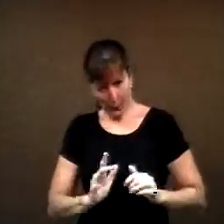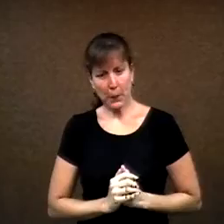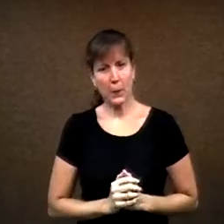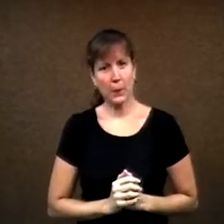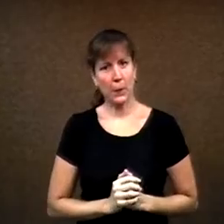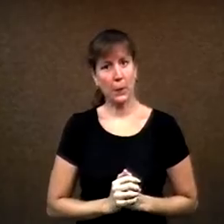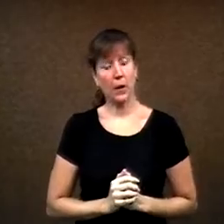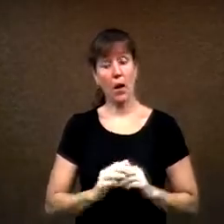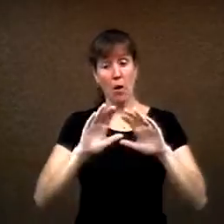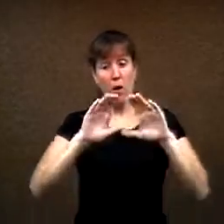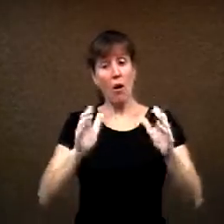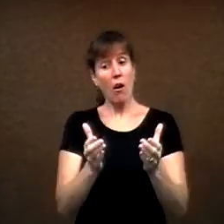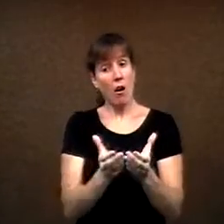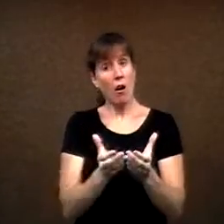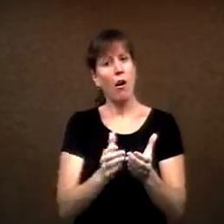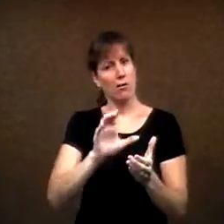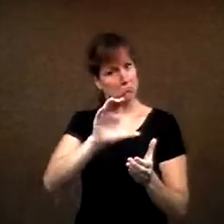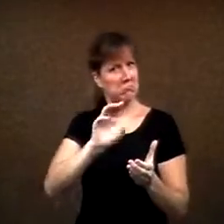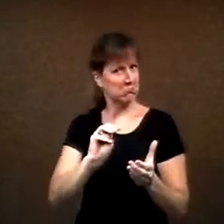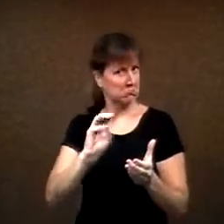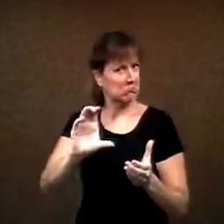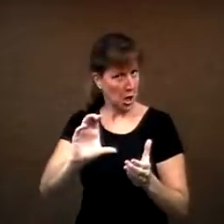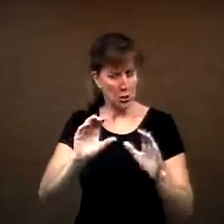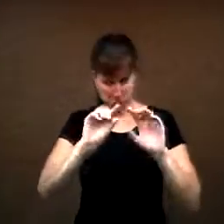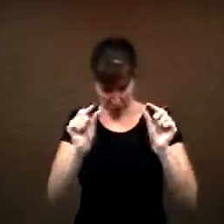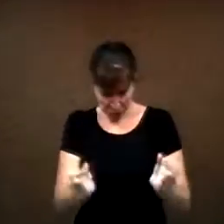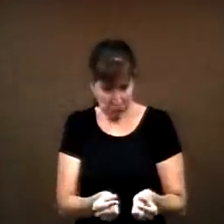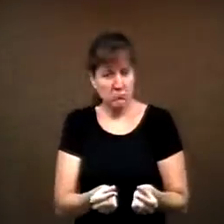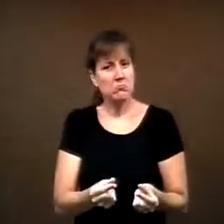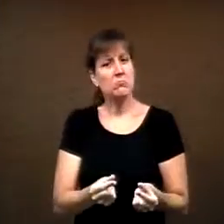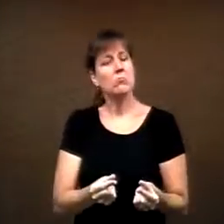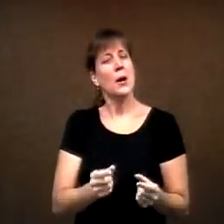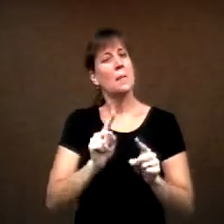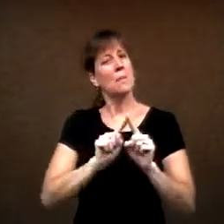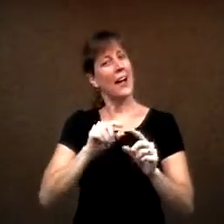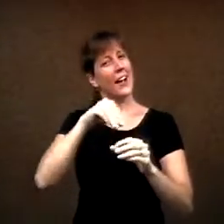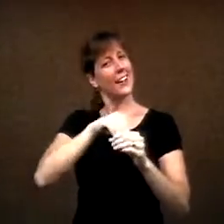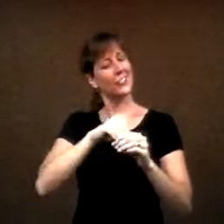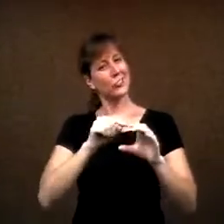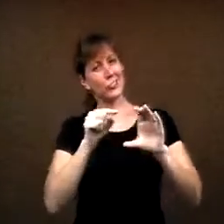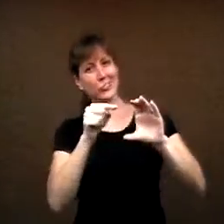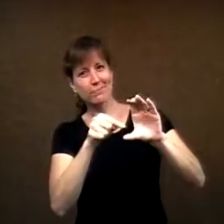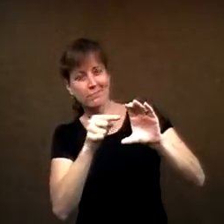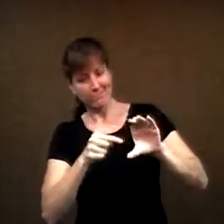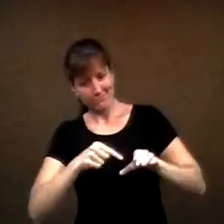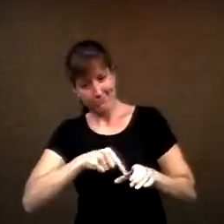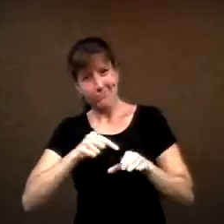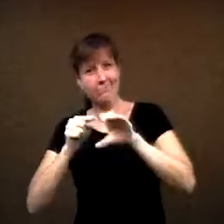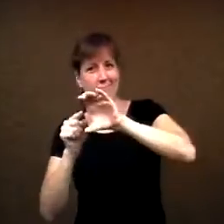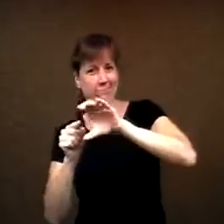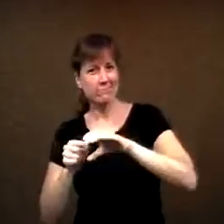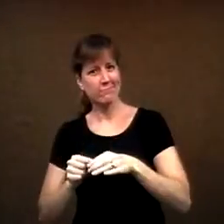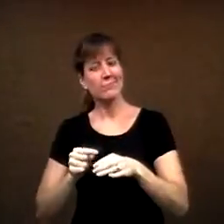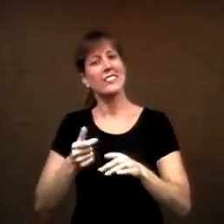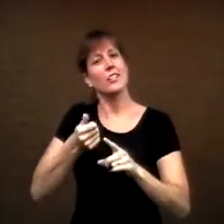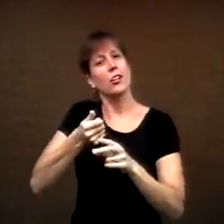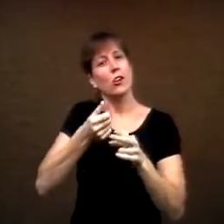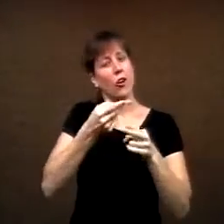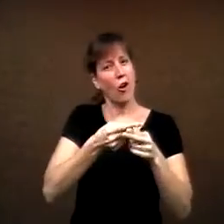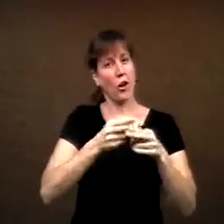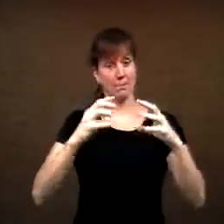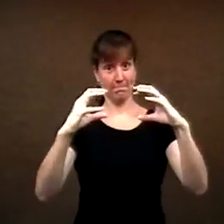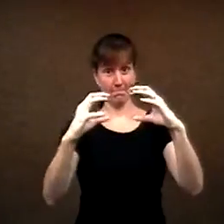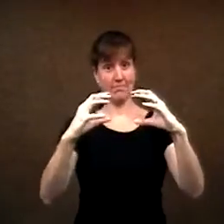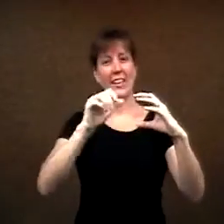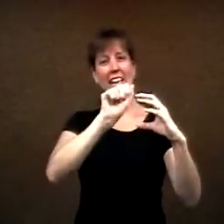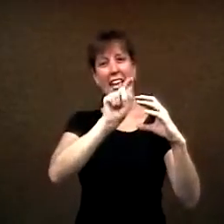cardiovascular muscle cells. But the internal chambers are known as atria, or, ventricals.